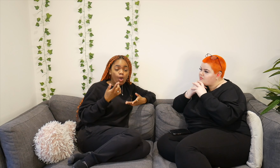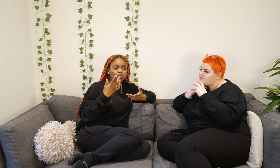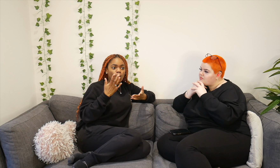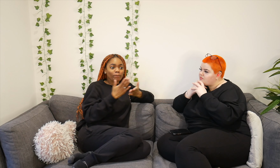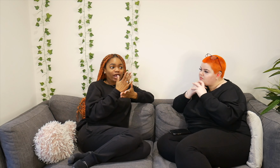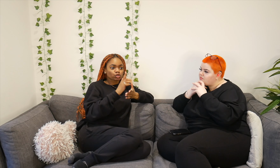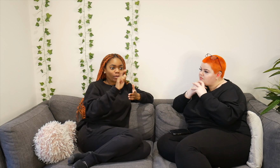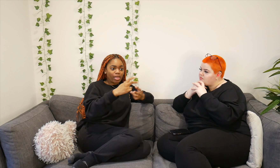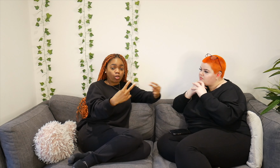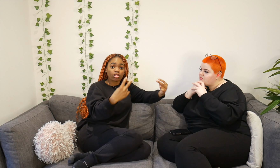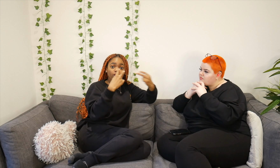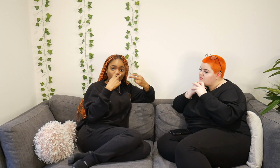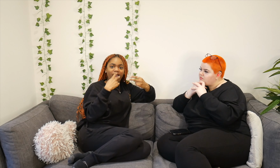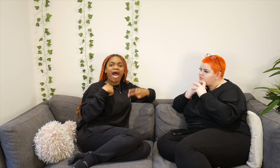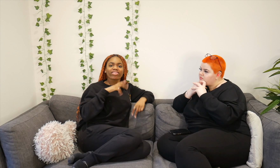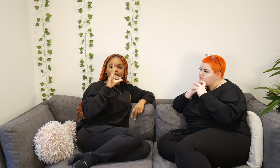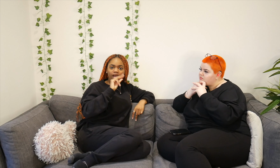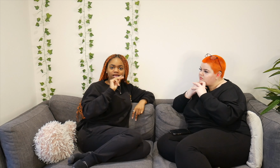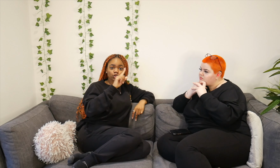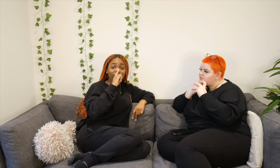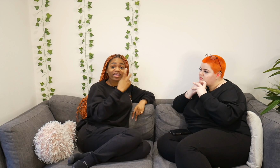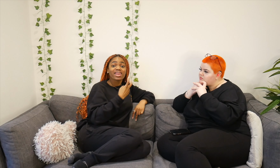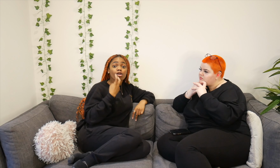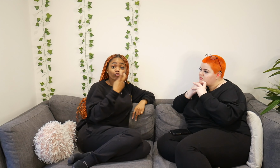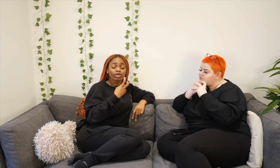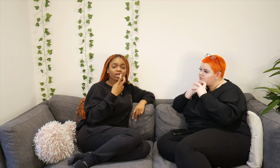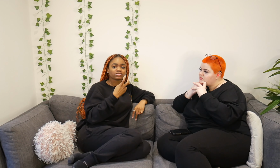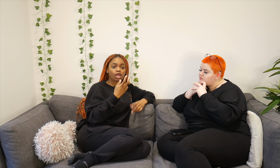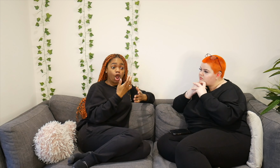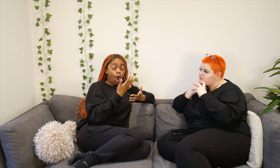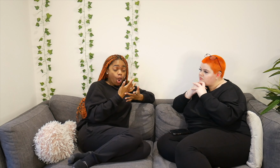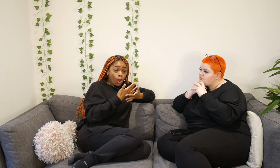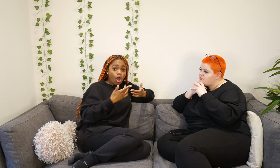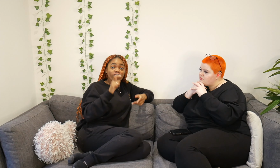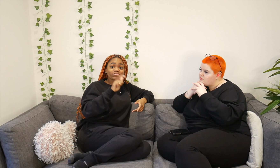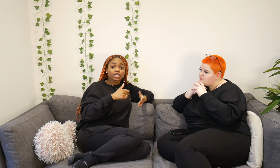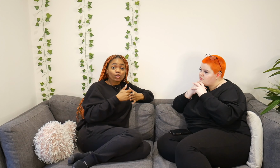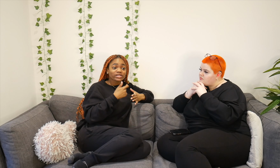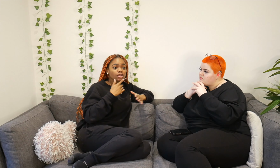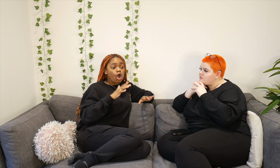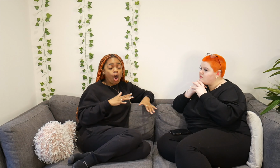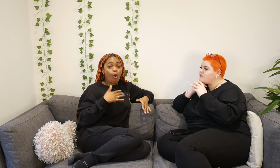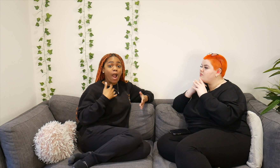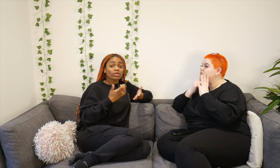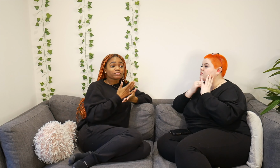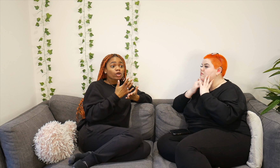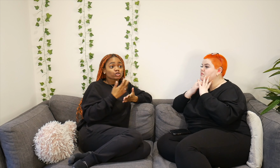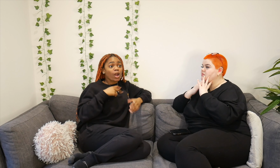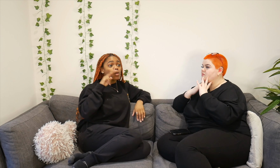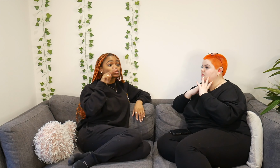shout really loud so I make sure people are watching me before I speak so that they can lipread - a lot of clients always say,